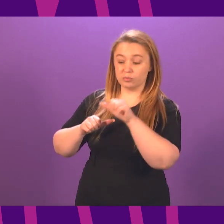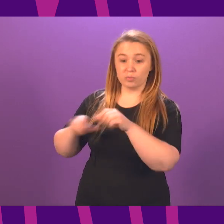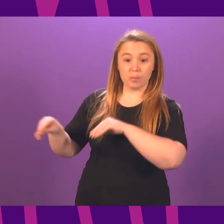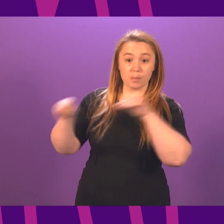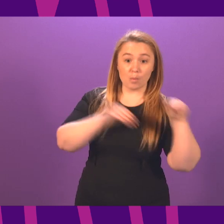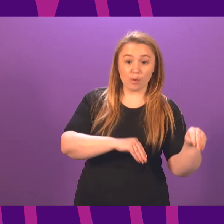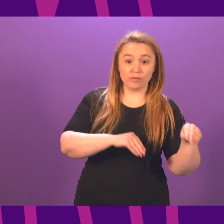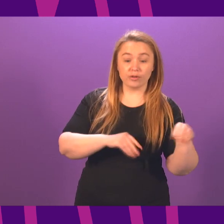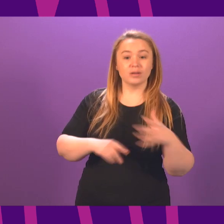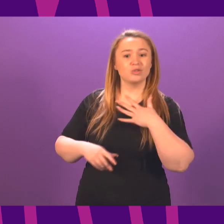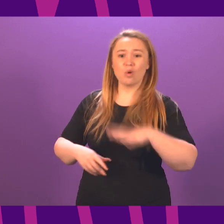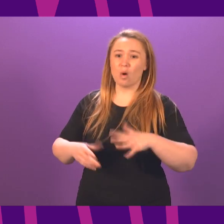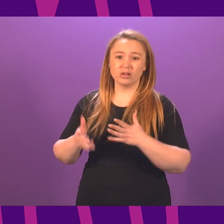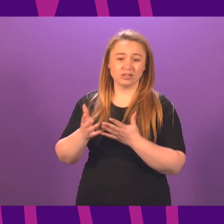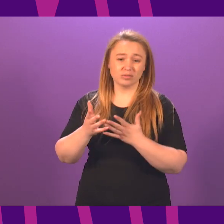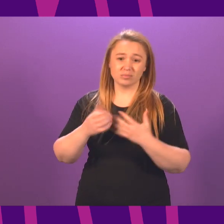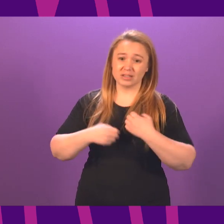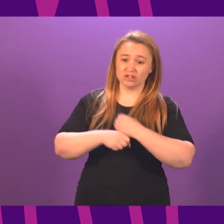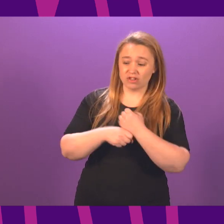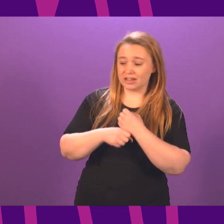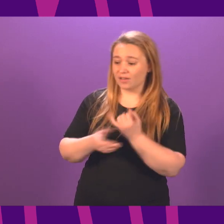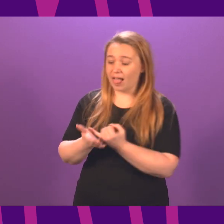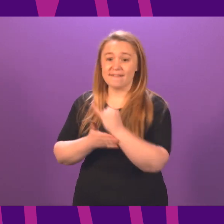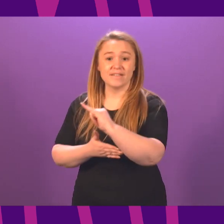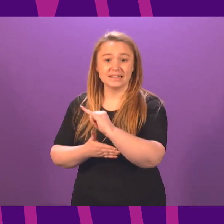no wish to endure the stress of eviction, to put themselves and their landlords through additional